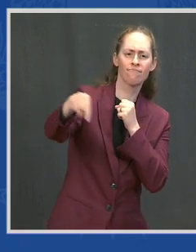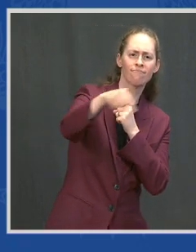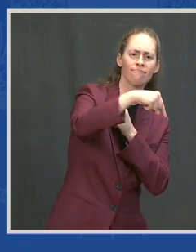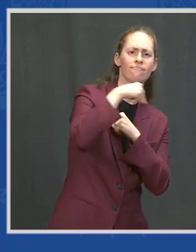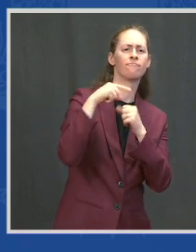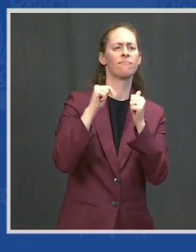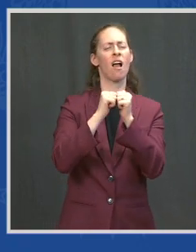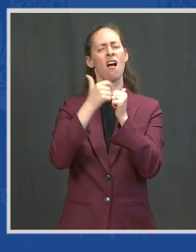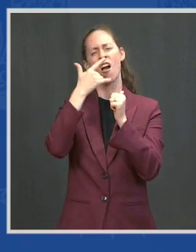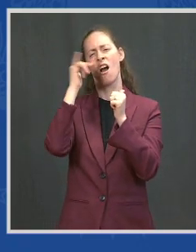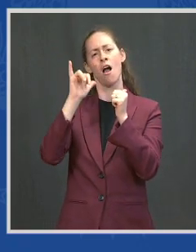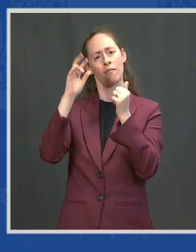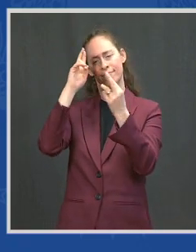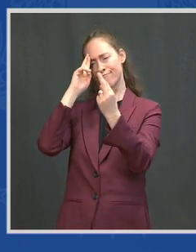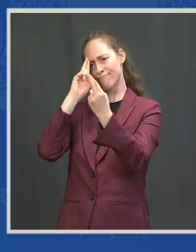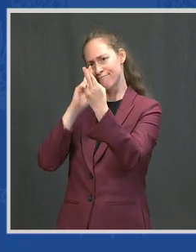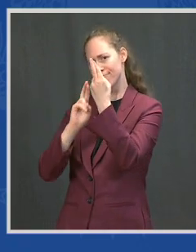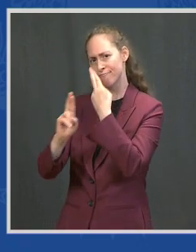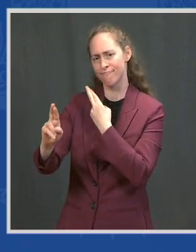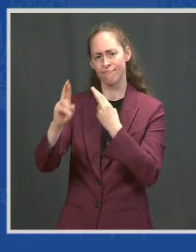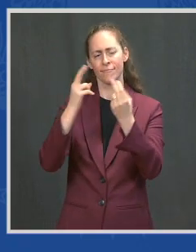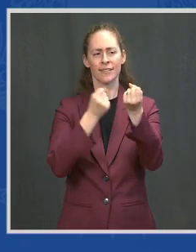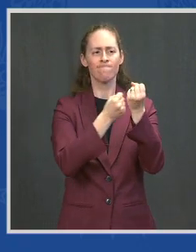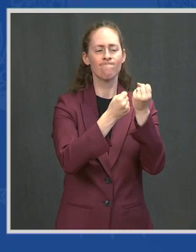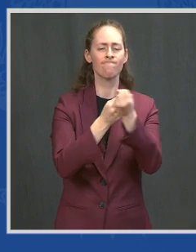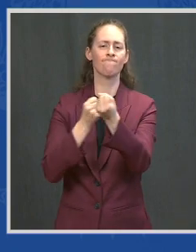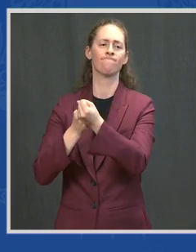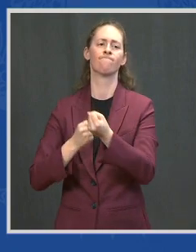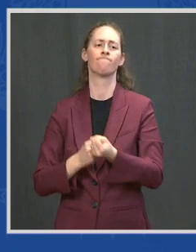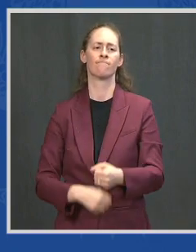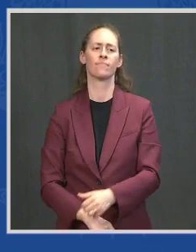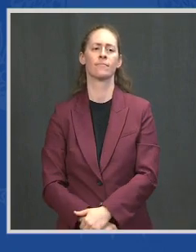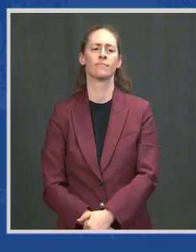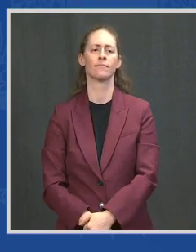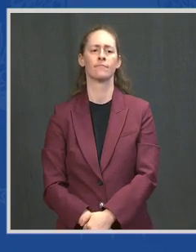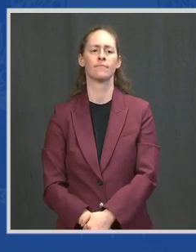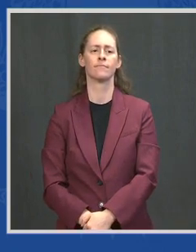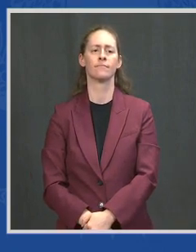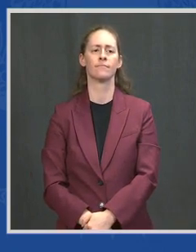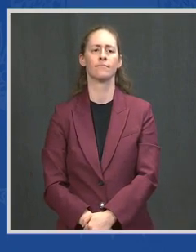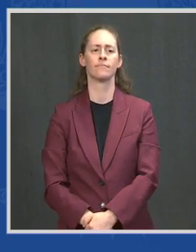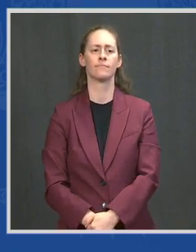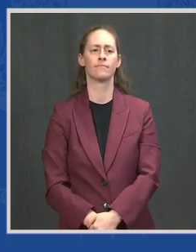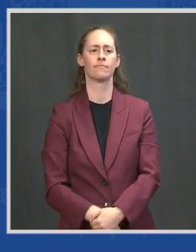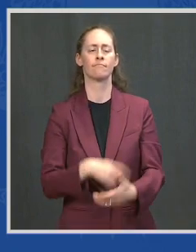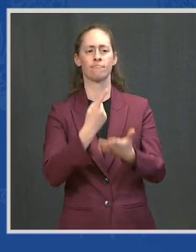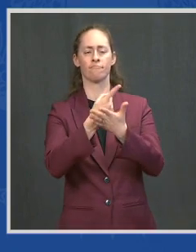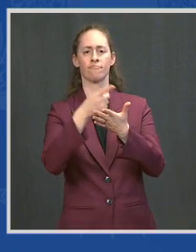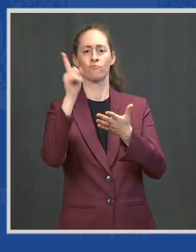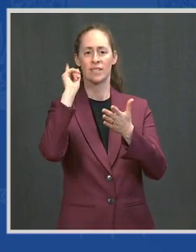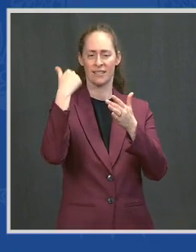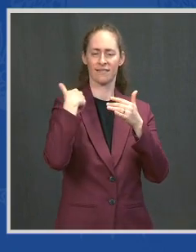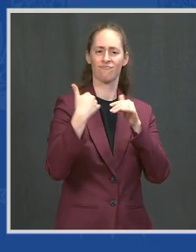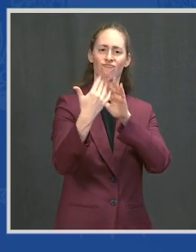As I said in my address to Congress last week, Congress is going to be the arsenal